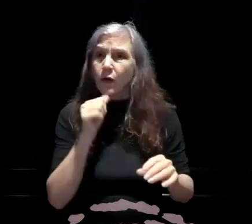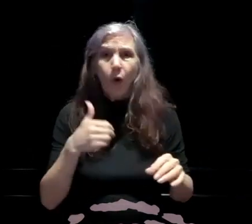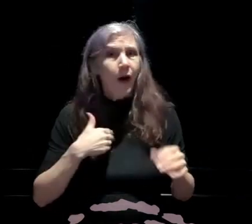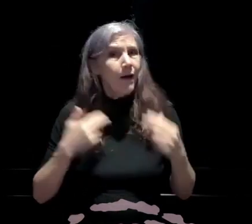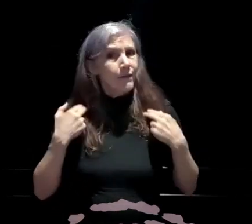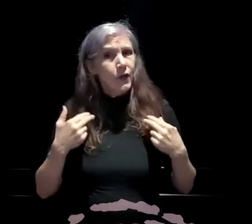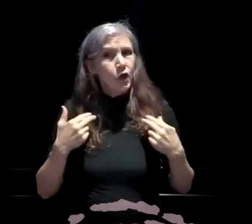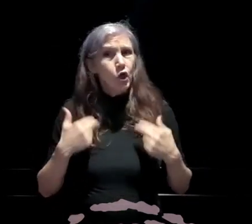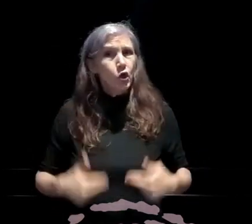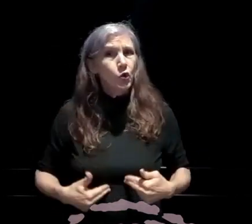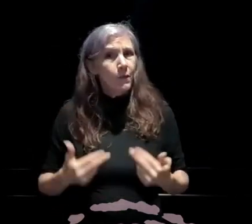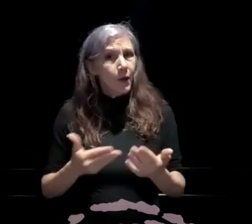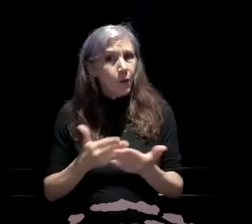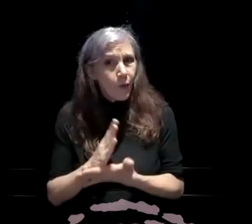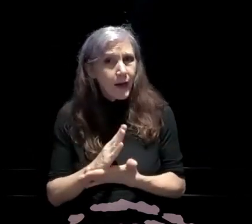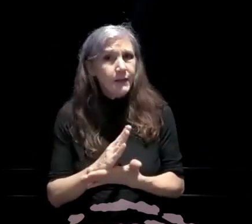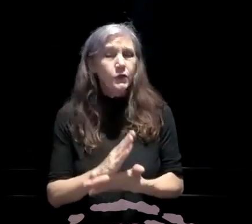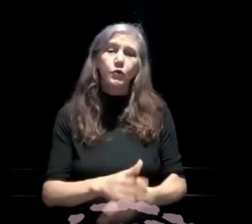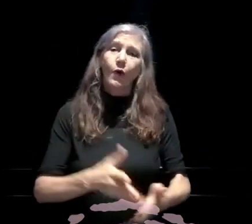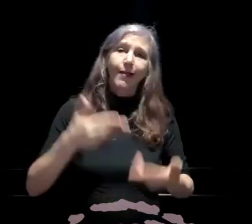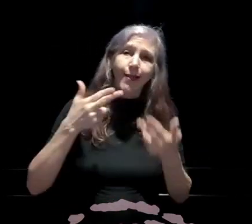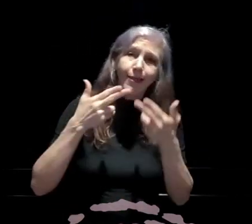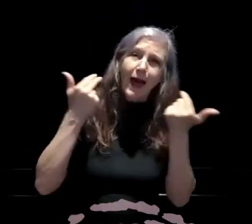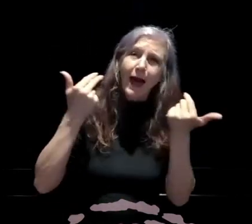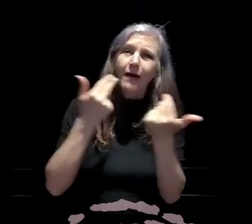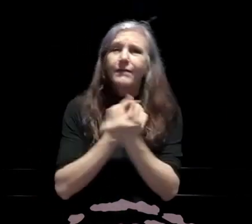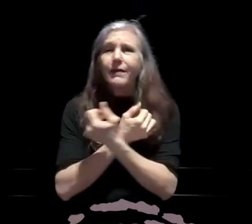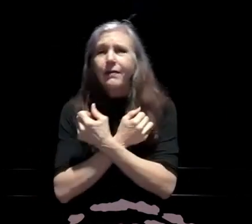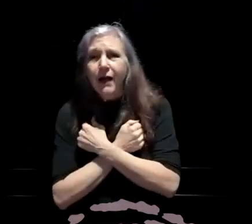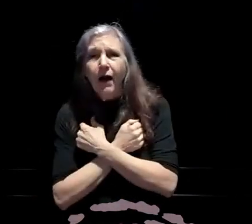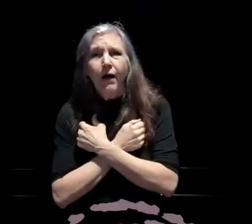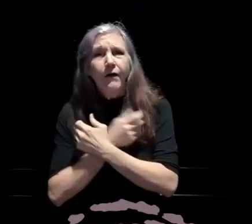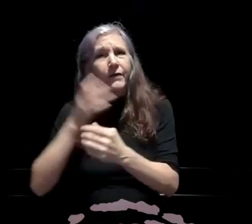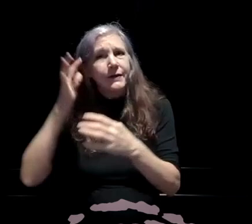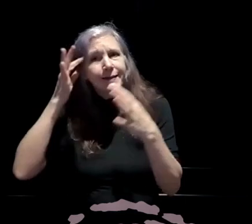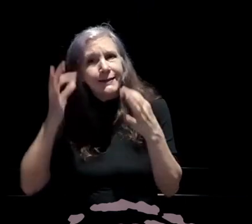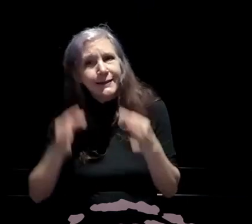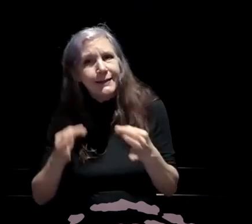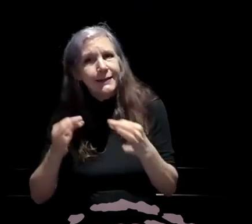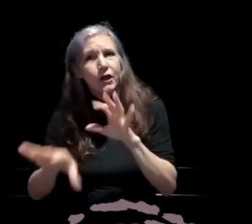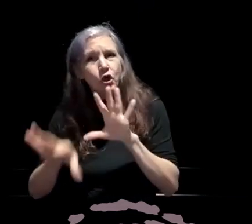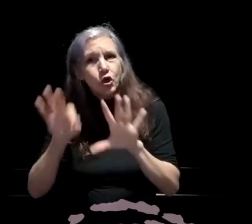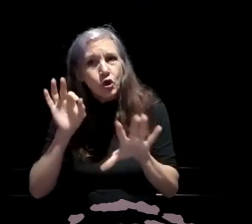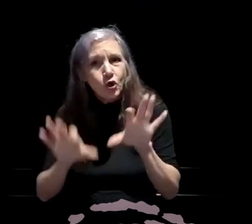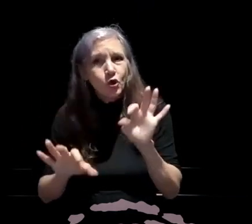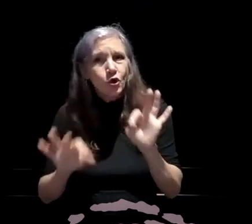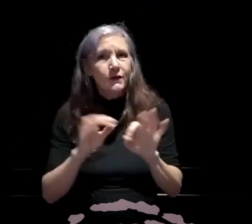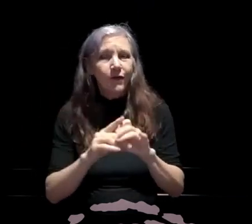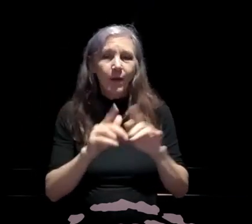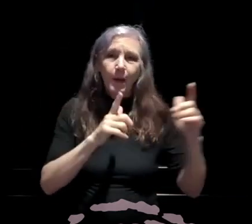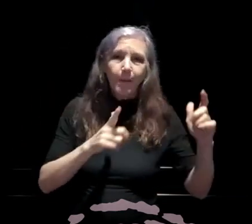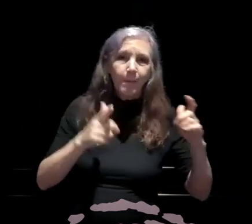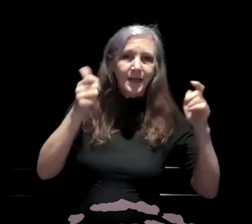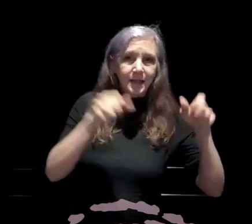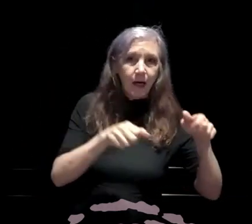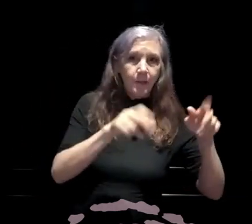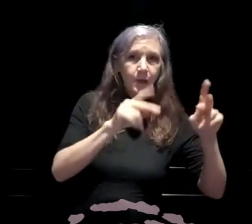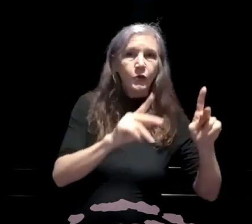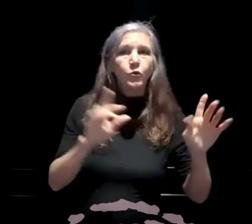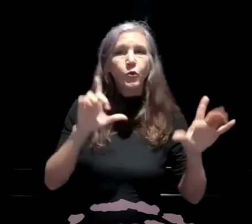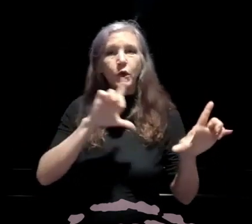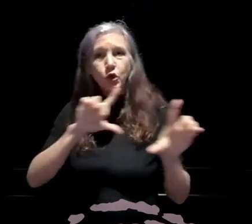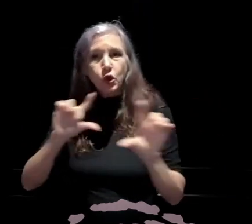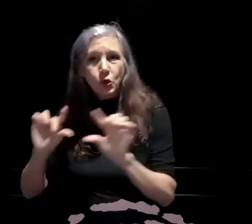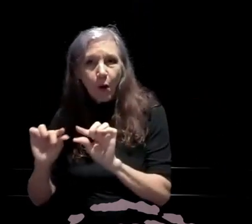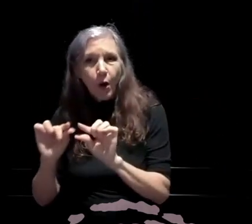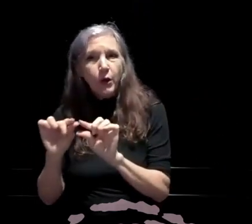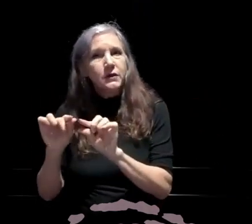The right to be able to laugh and to love. The right to be able to make a choice from the biggest opportunities to the smallest of variables there.